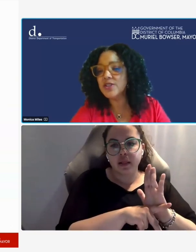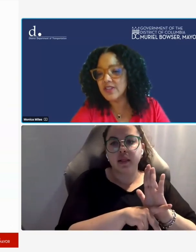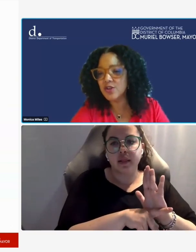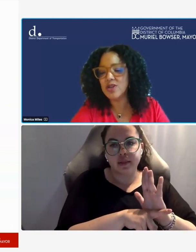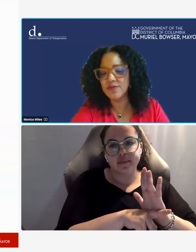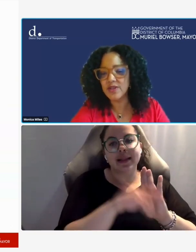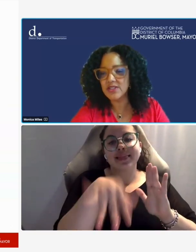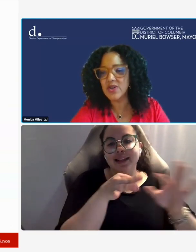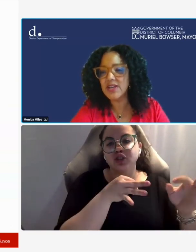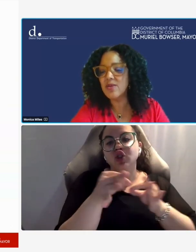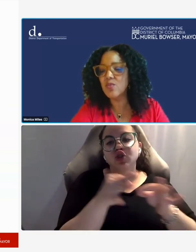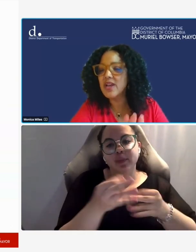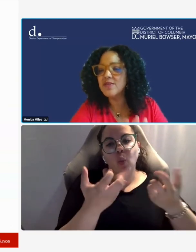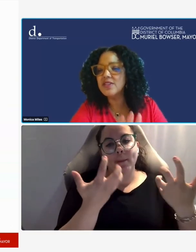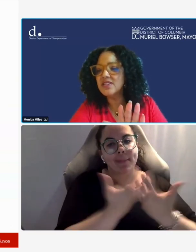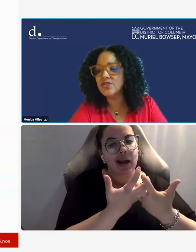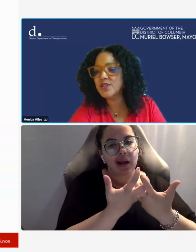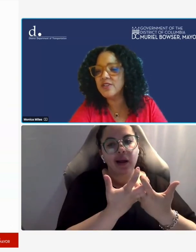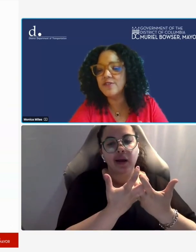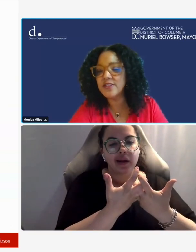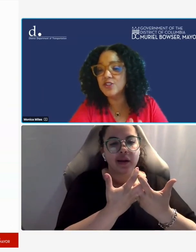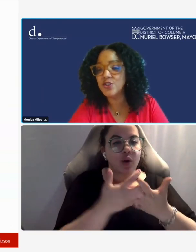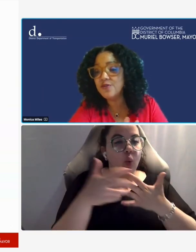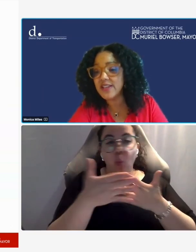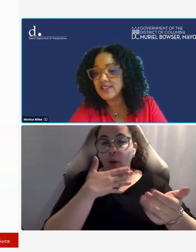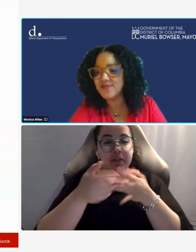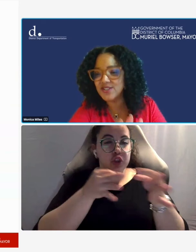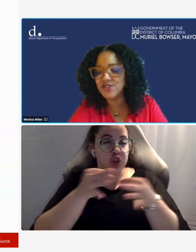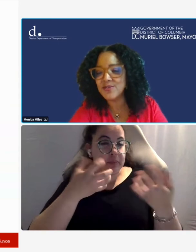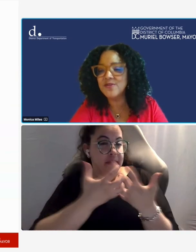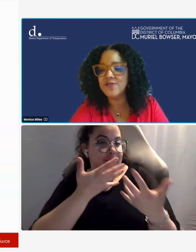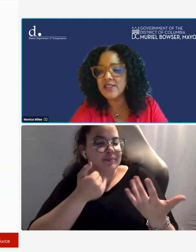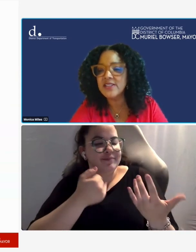you want to focus on and whatever the description that fits if the shoe fits if the description fits